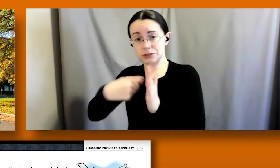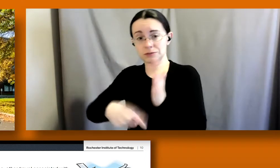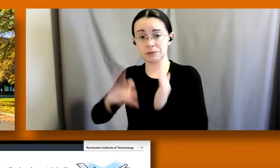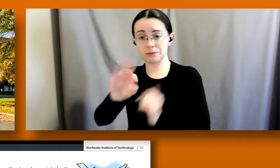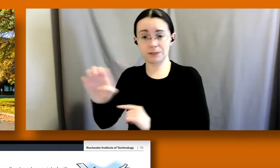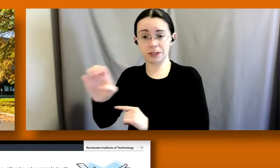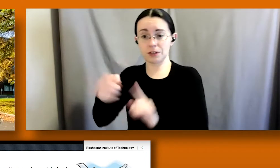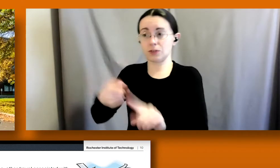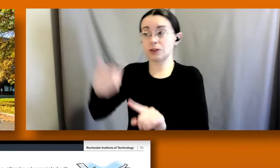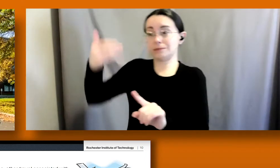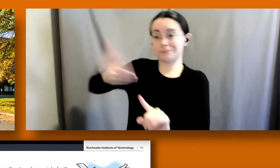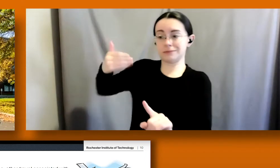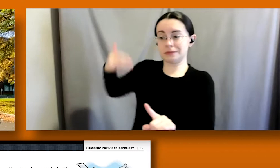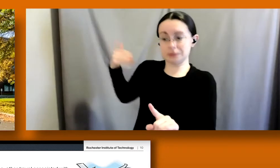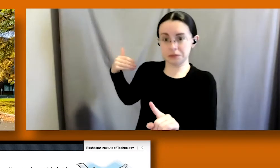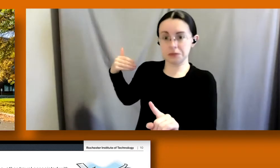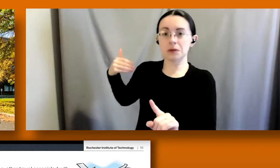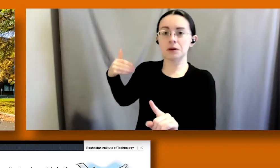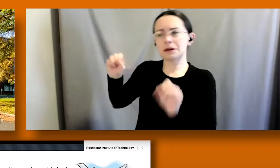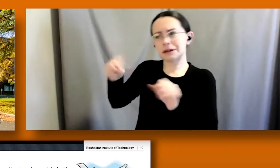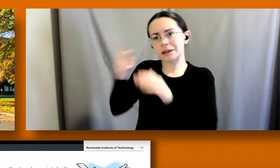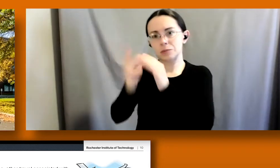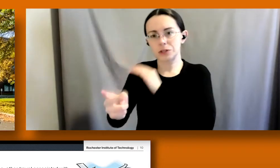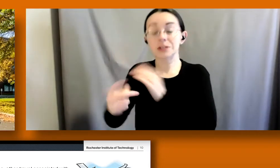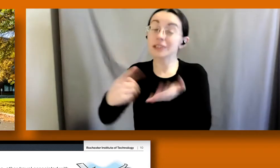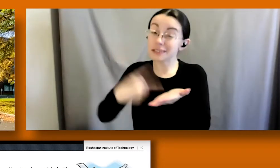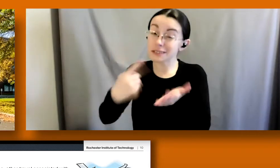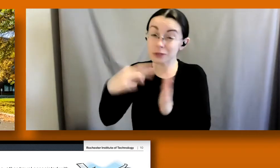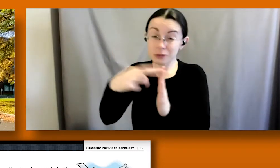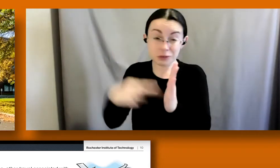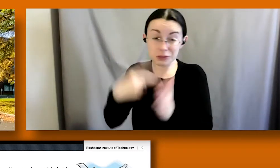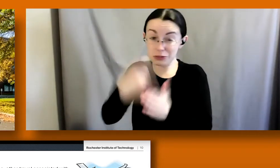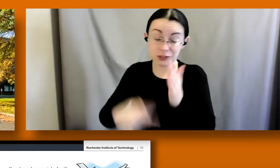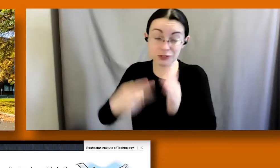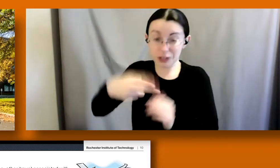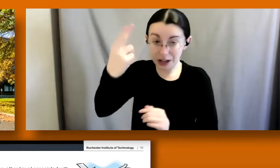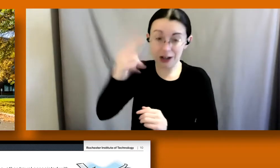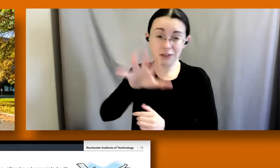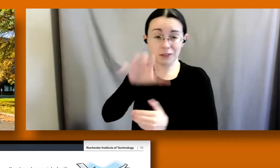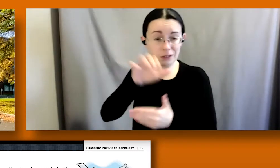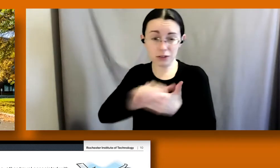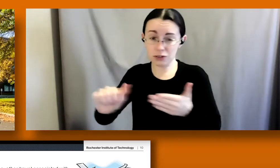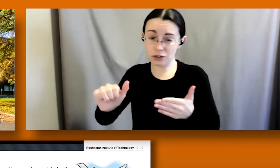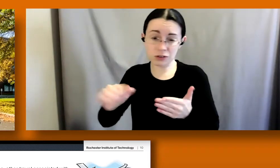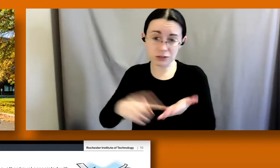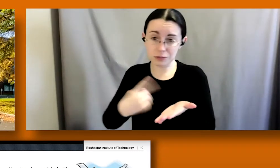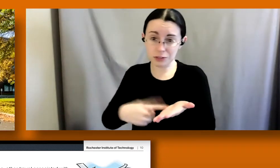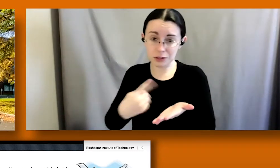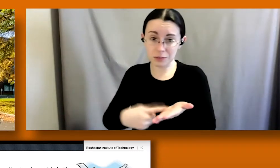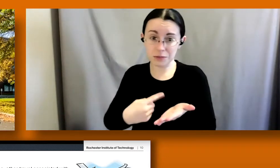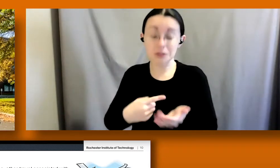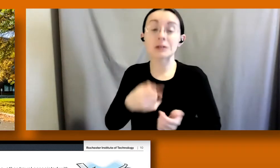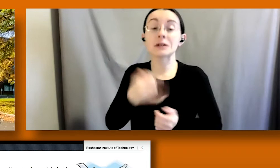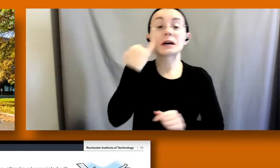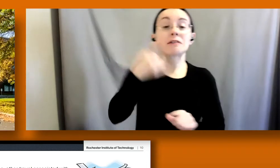And those sometimes can be very high. It could be even $500. So if you only plan $1,000 for your trip